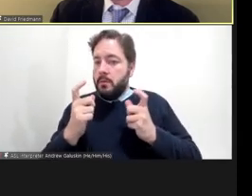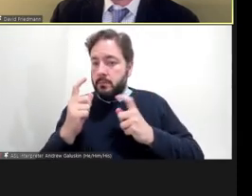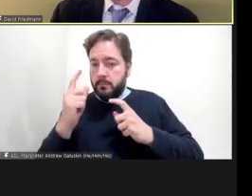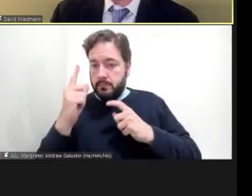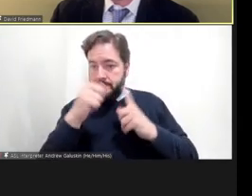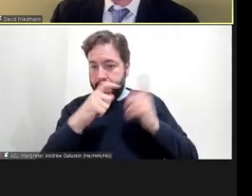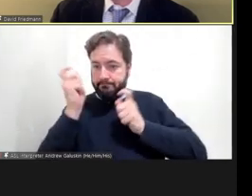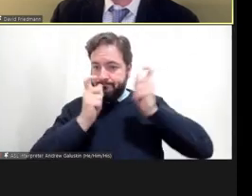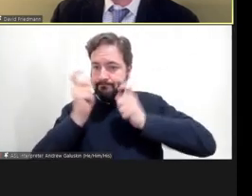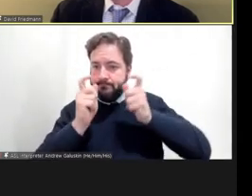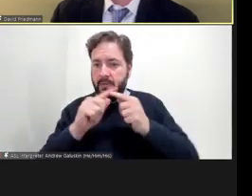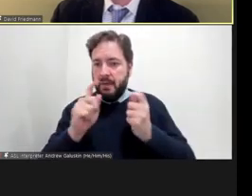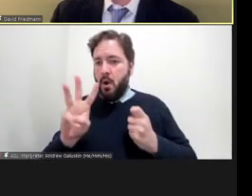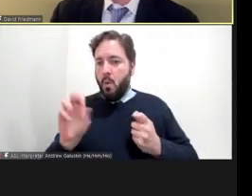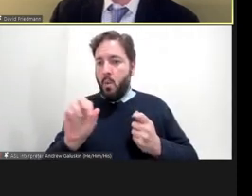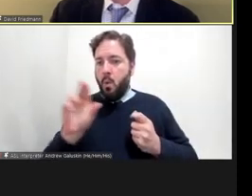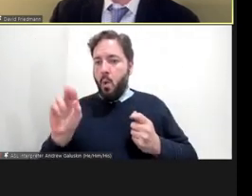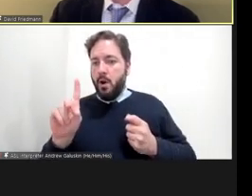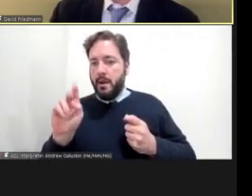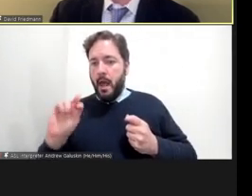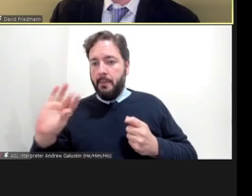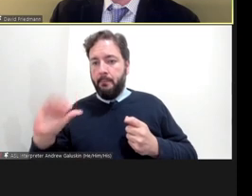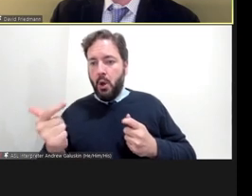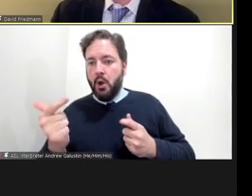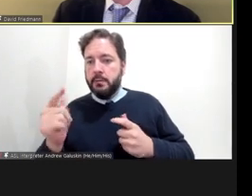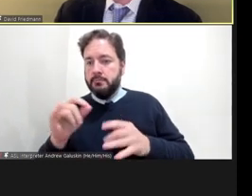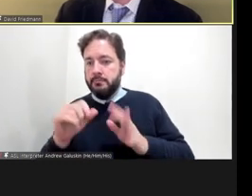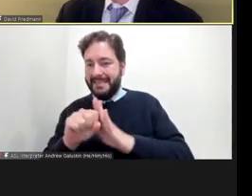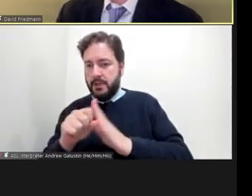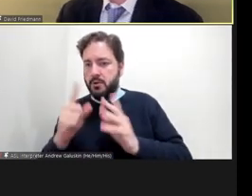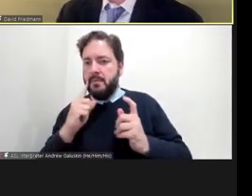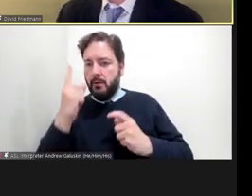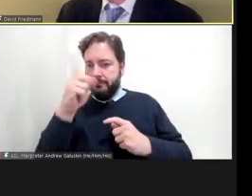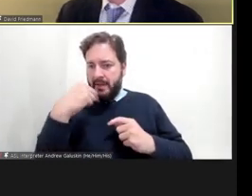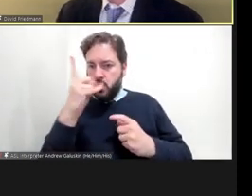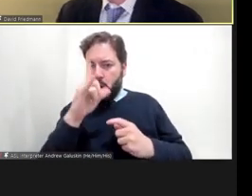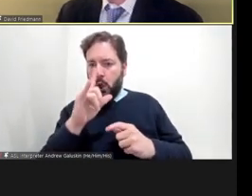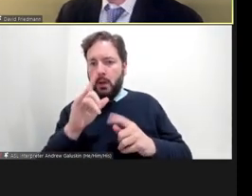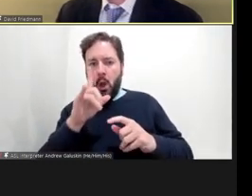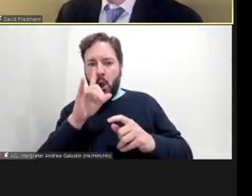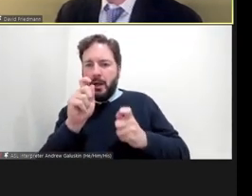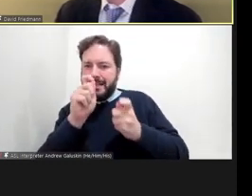may have Waardenburg syndrome. But knowing some information about the genetics can help